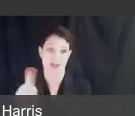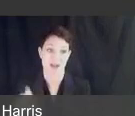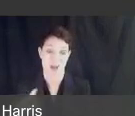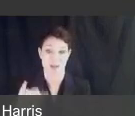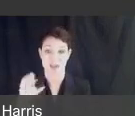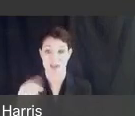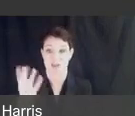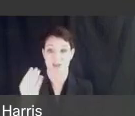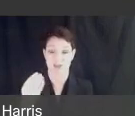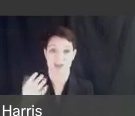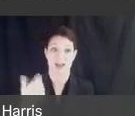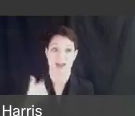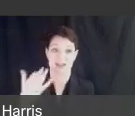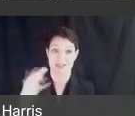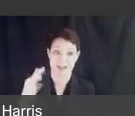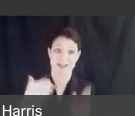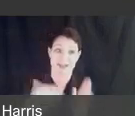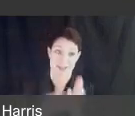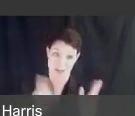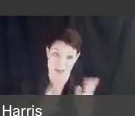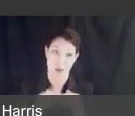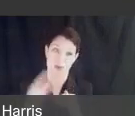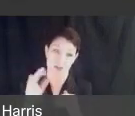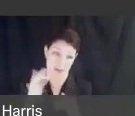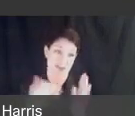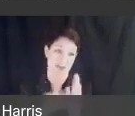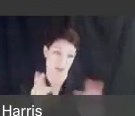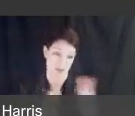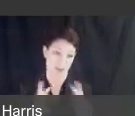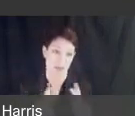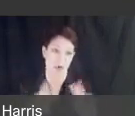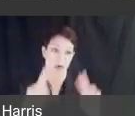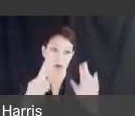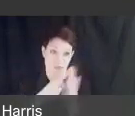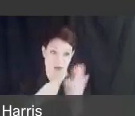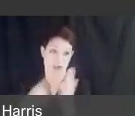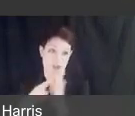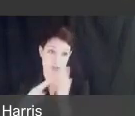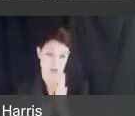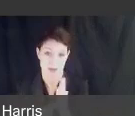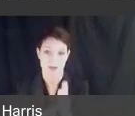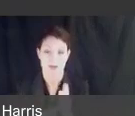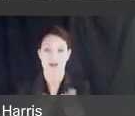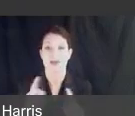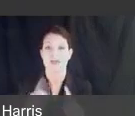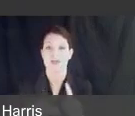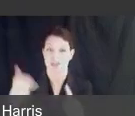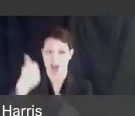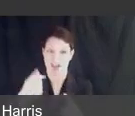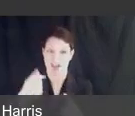19,000 plus people signed up and since, those were our biggest two days, and so